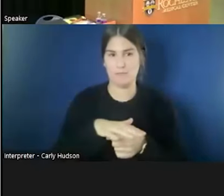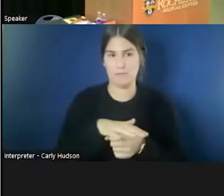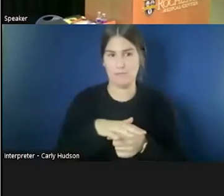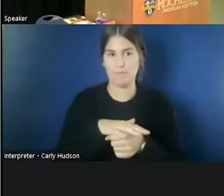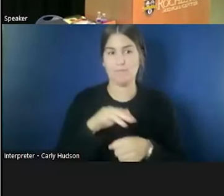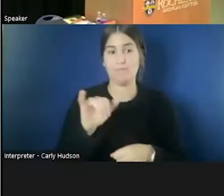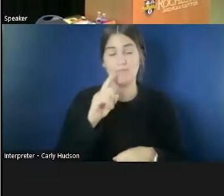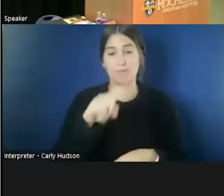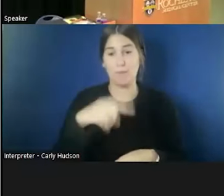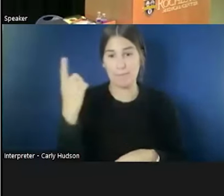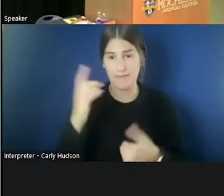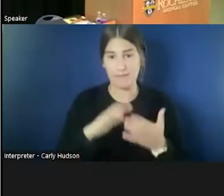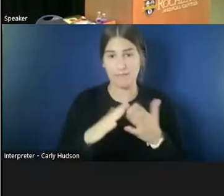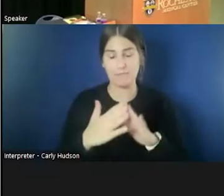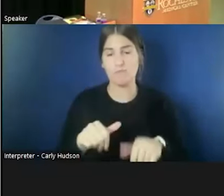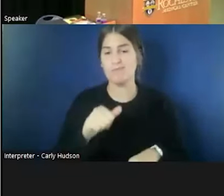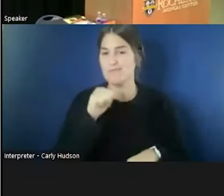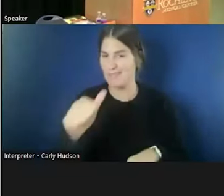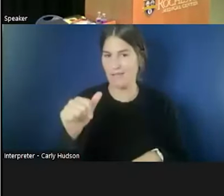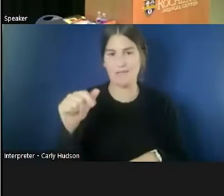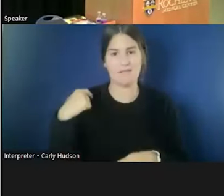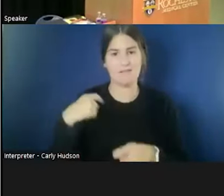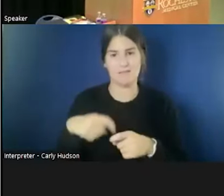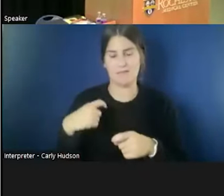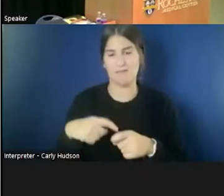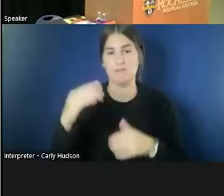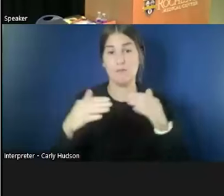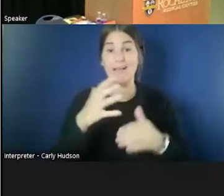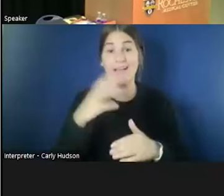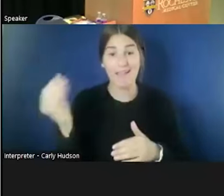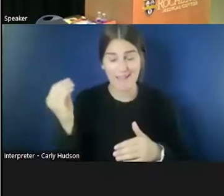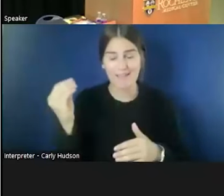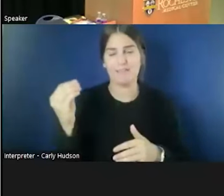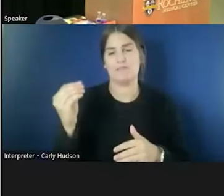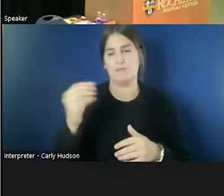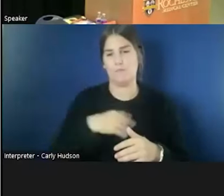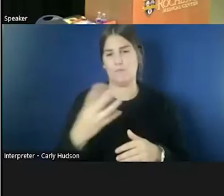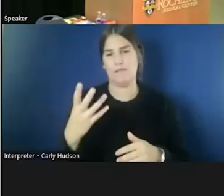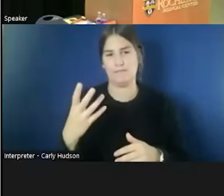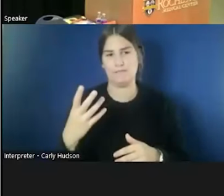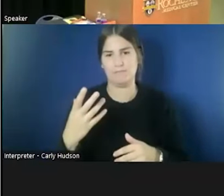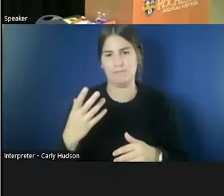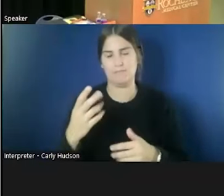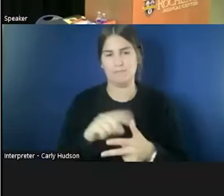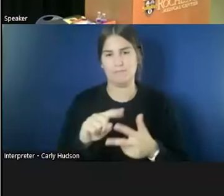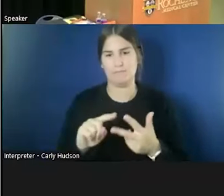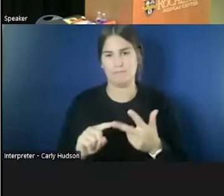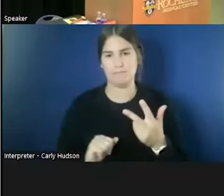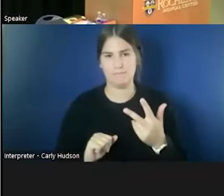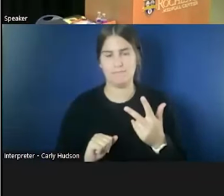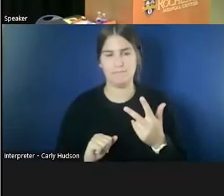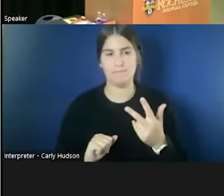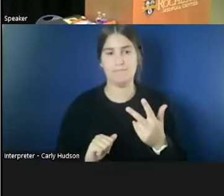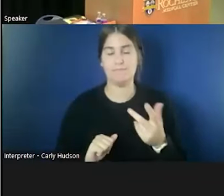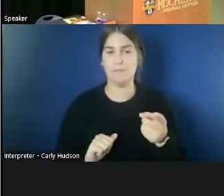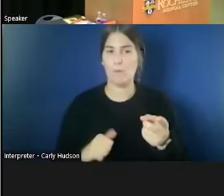black non Latino adults and white not non Latino adults so here we look at how much it's jumped